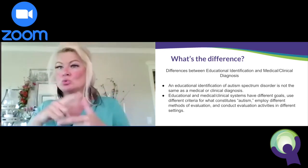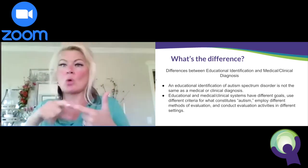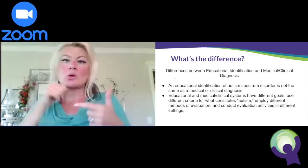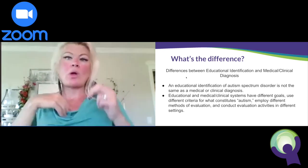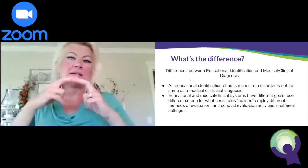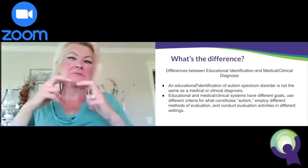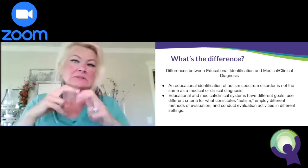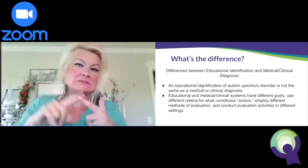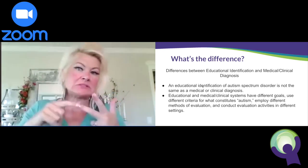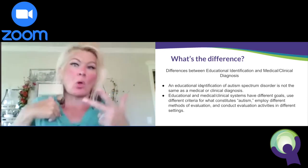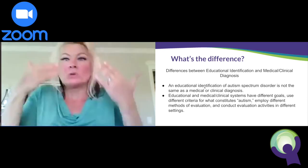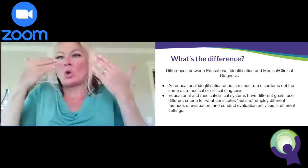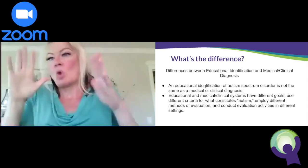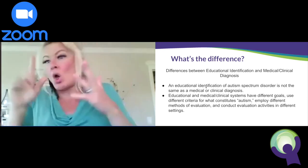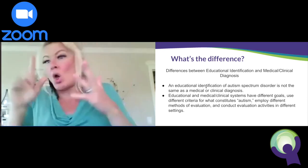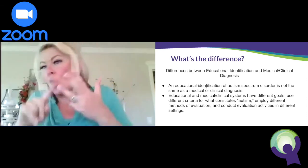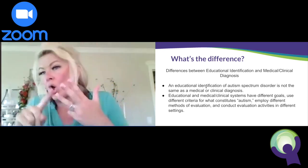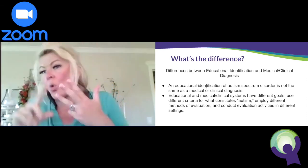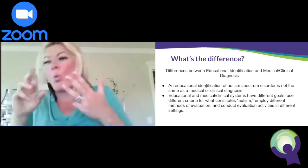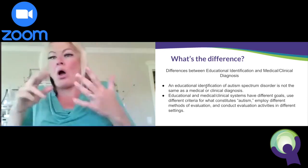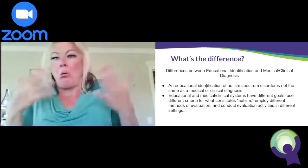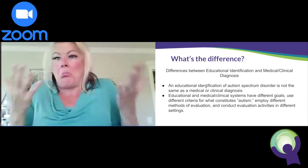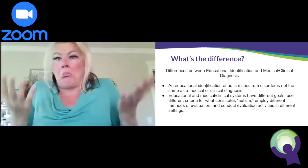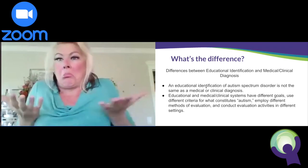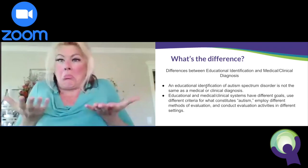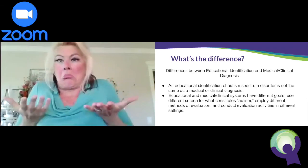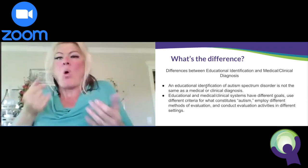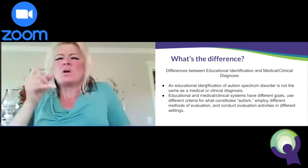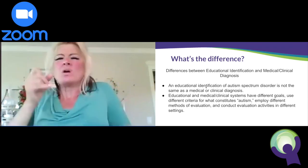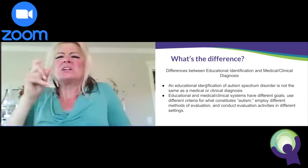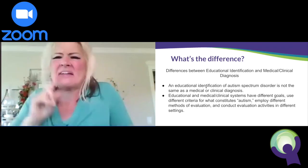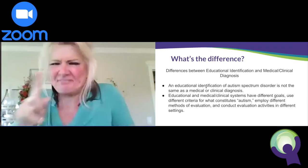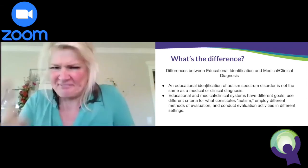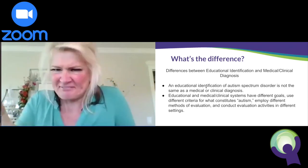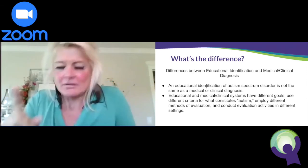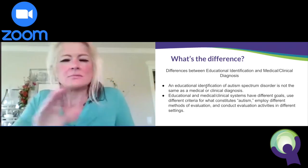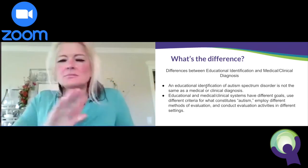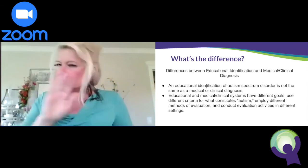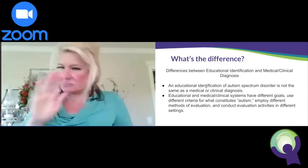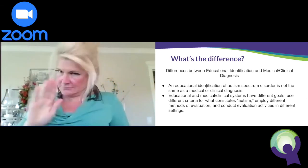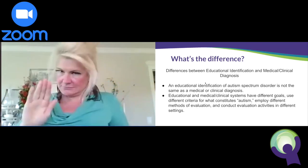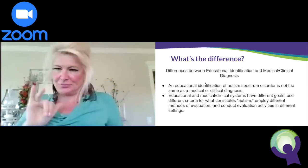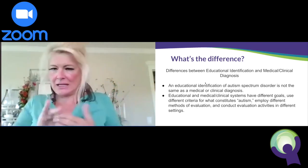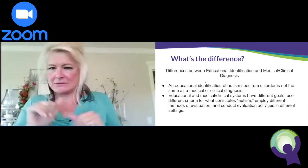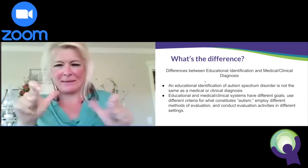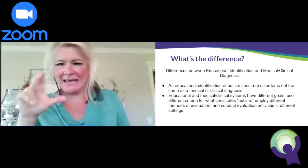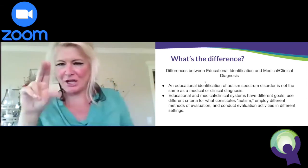might be easier for them to just push it aside because they don't know or they don't they're not familiar with it or they